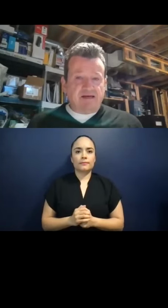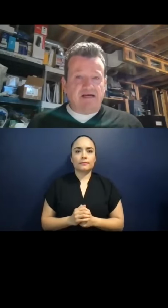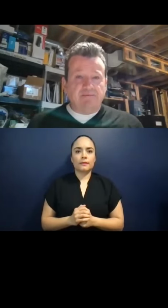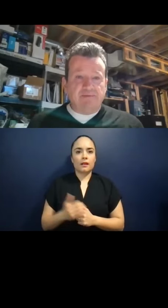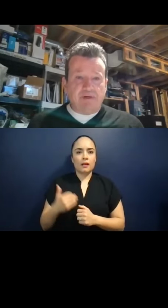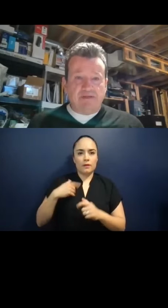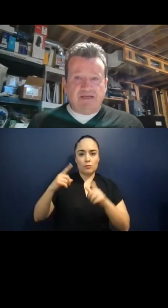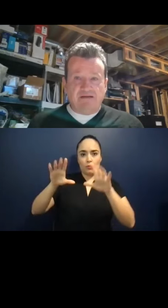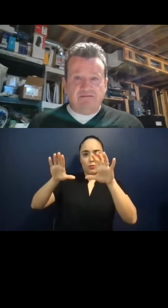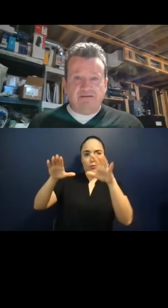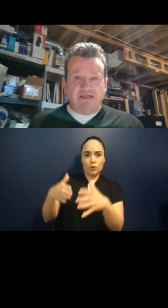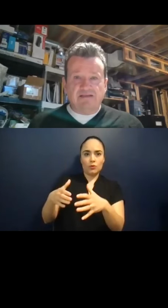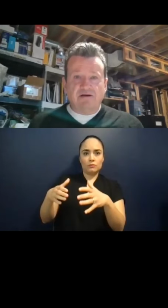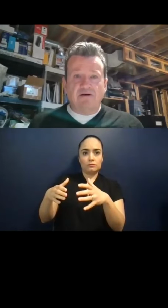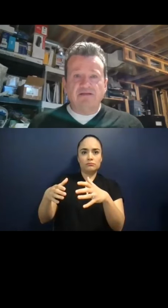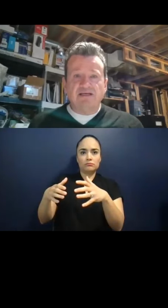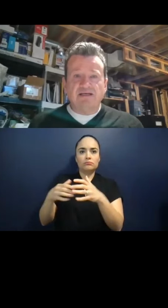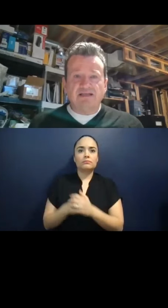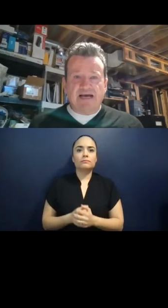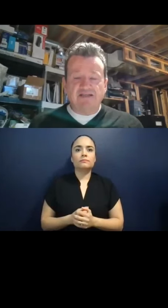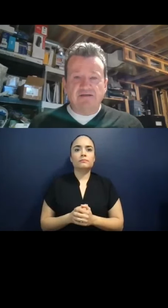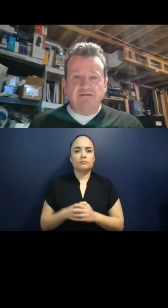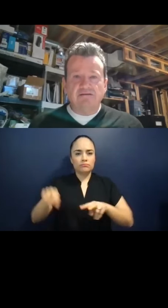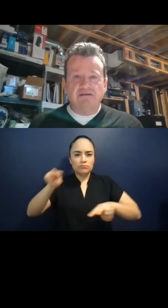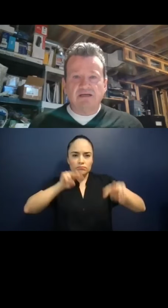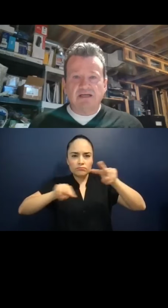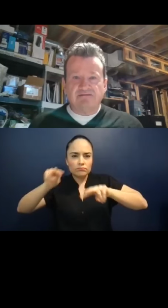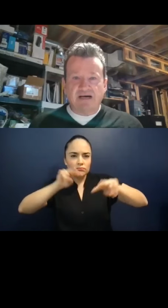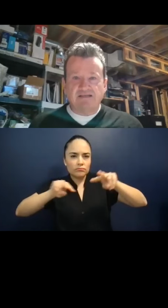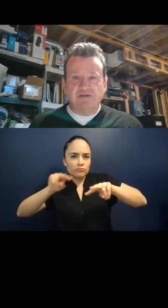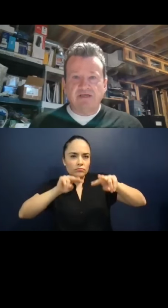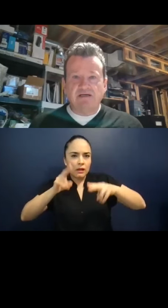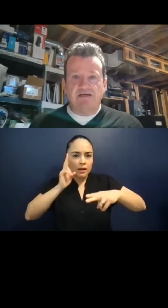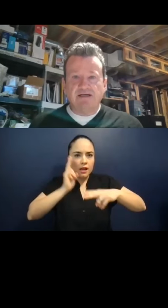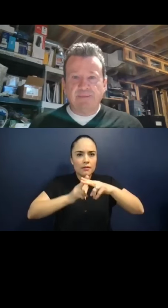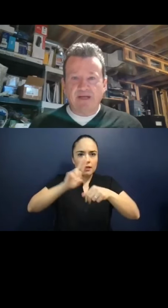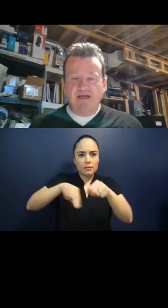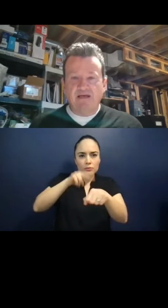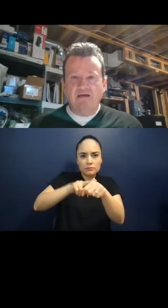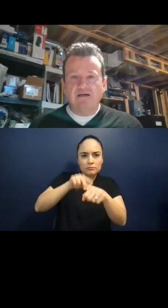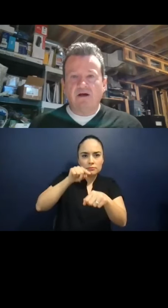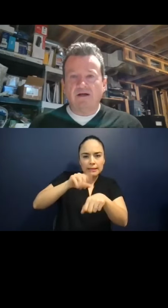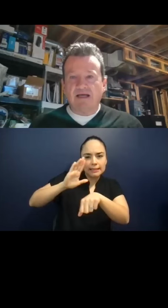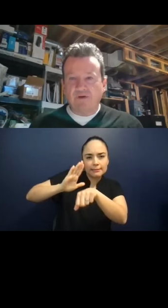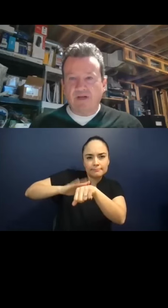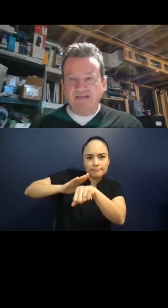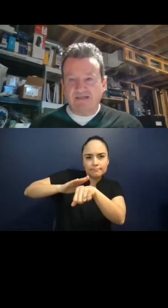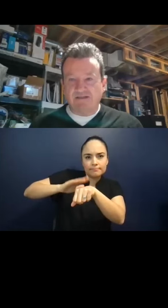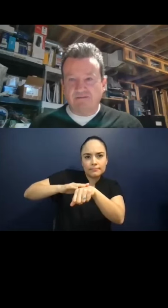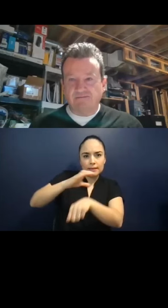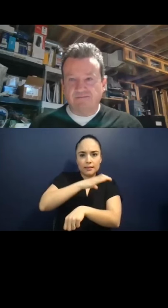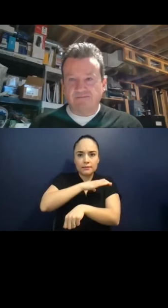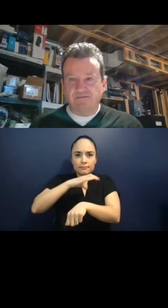collaborative global approach. Next slide.